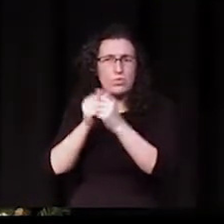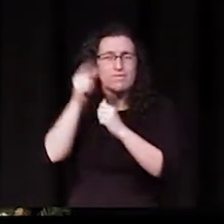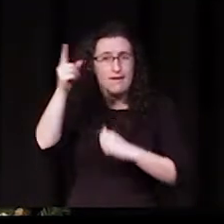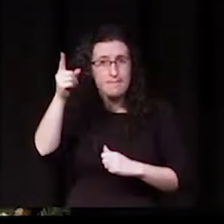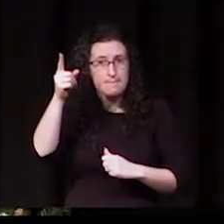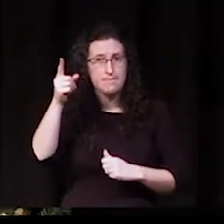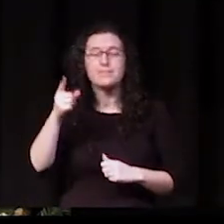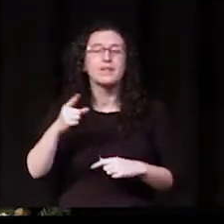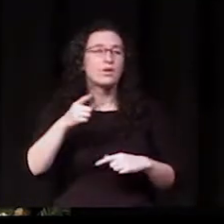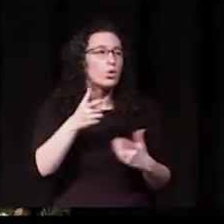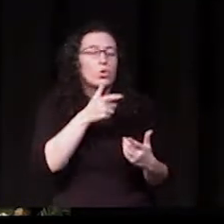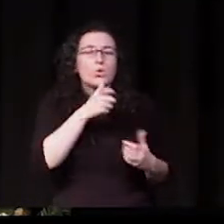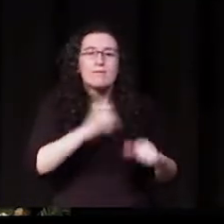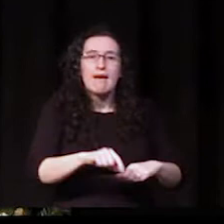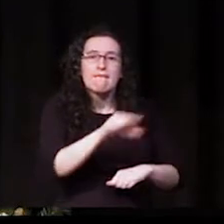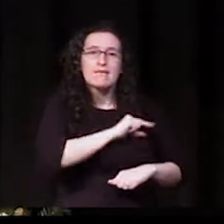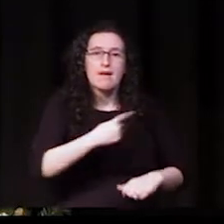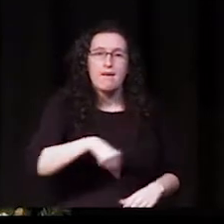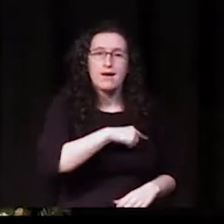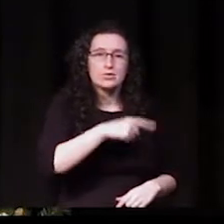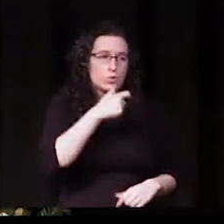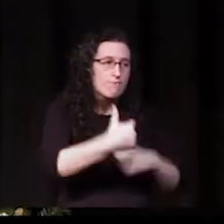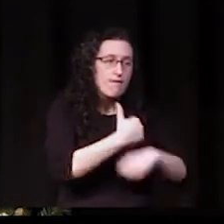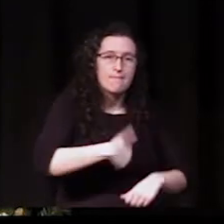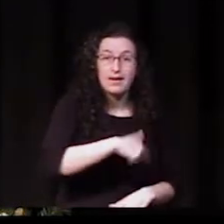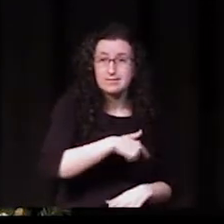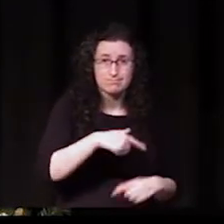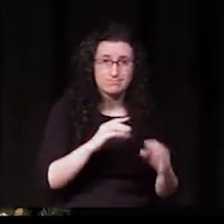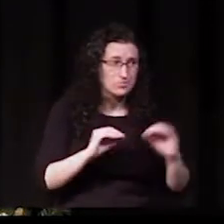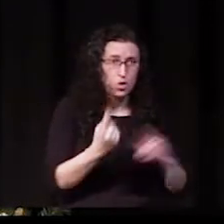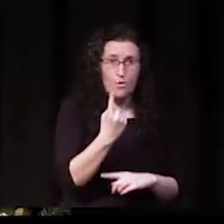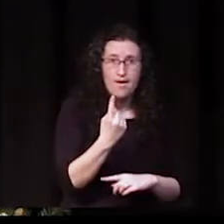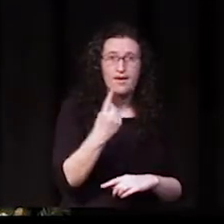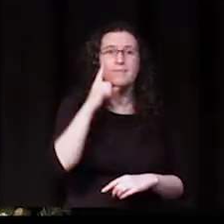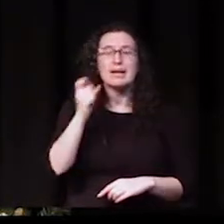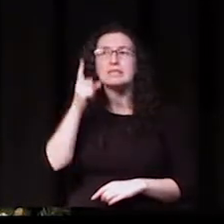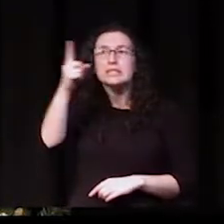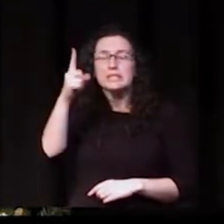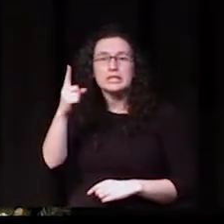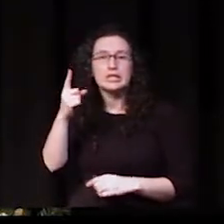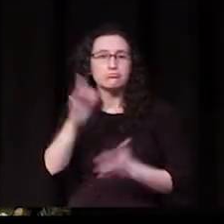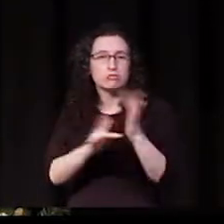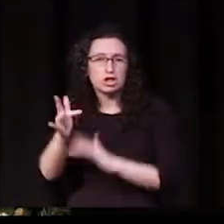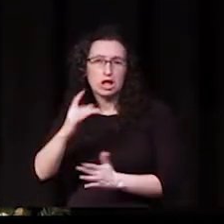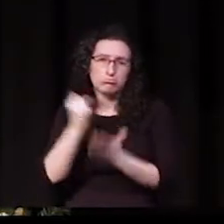"No one, for Christ. Jesus died for us "and was raised to life for us, and He is sitting